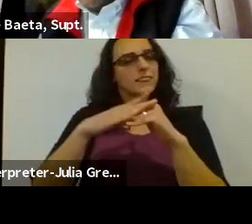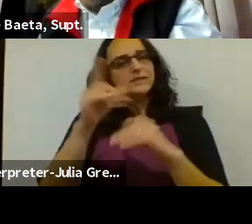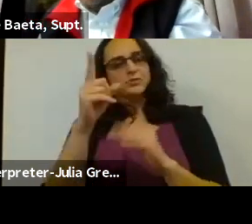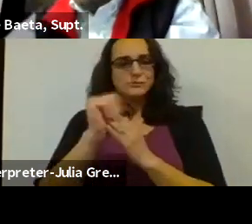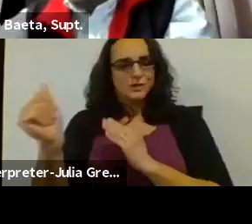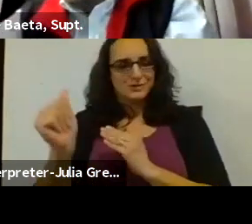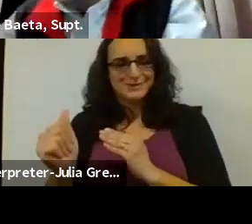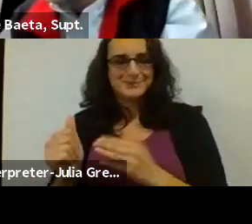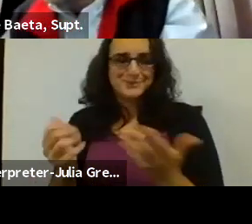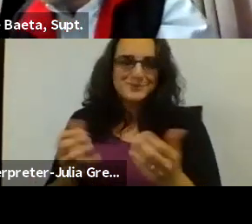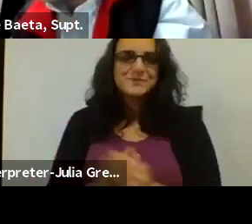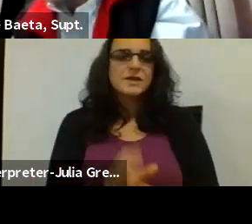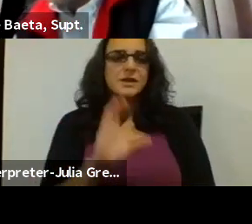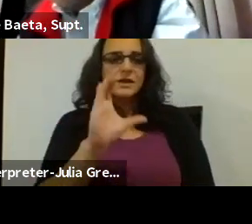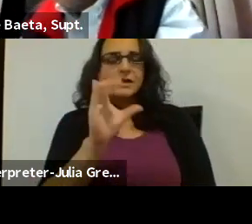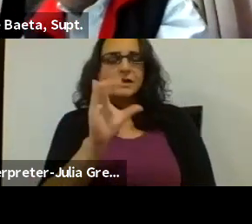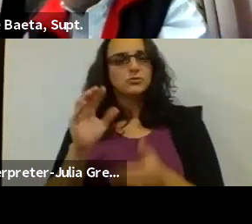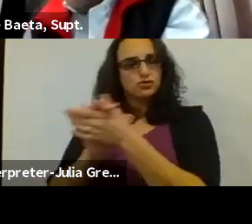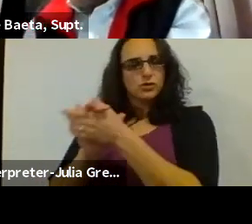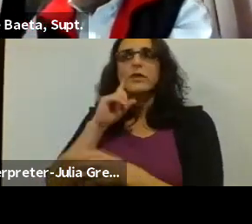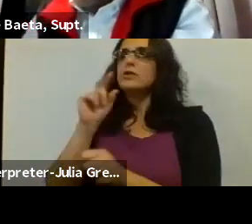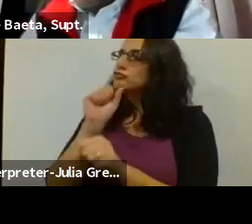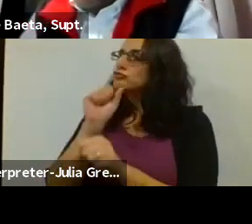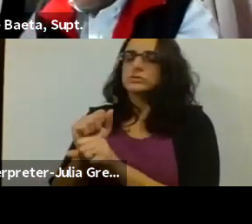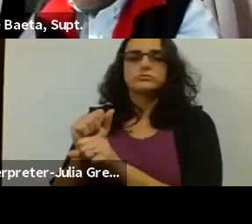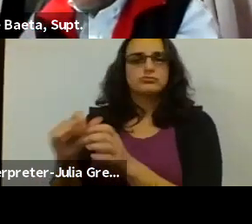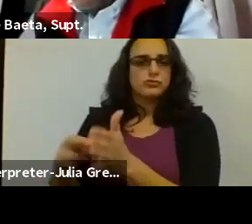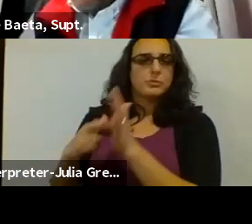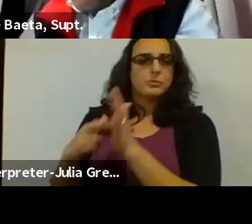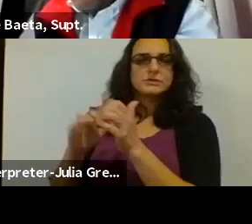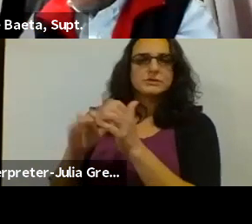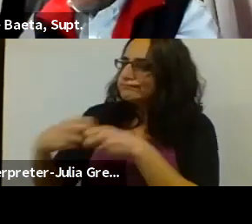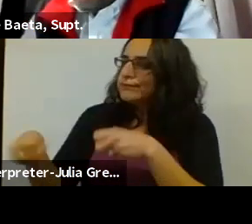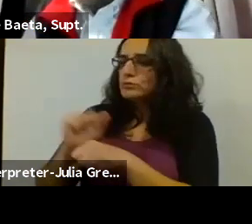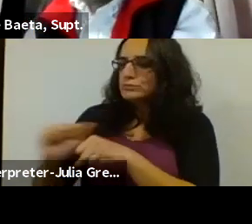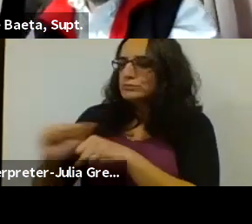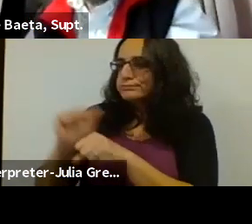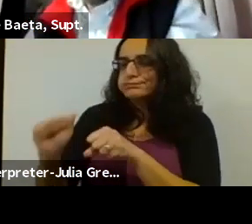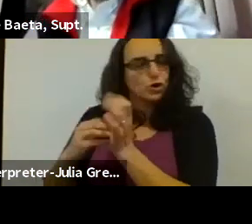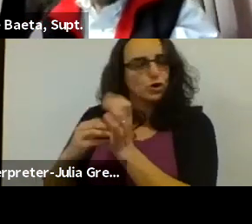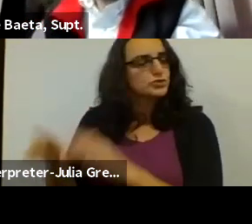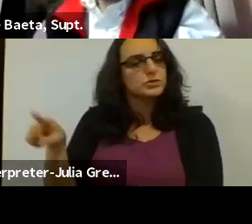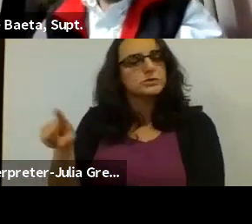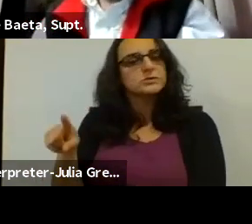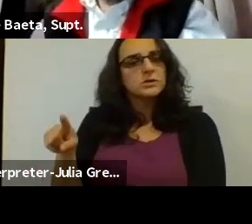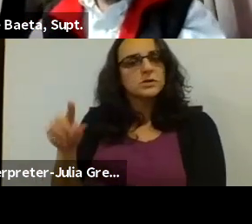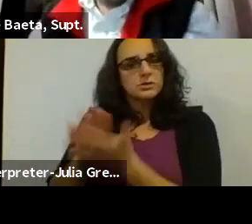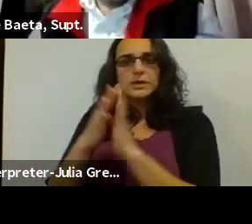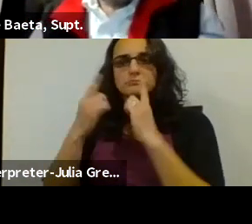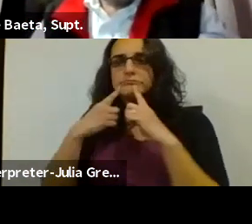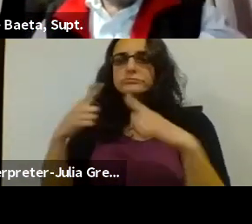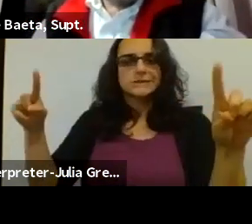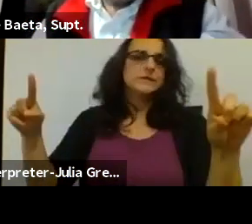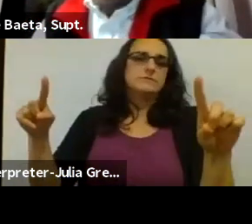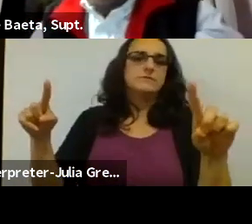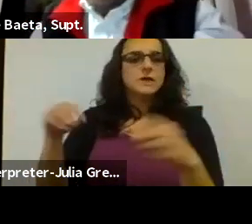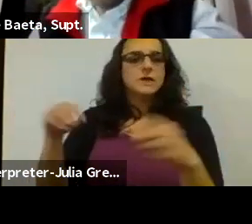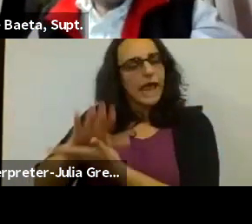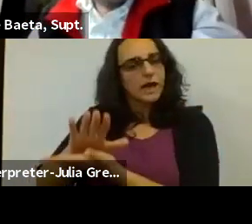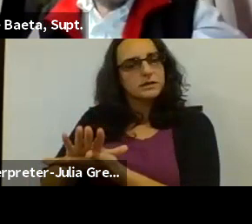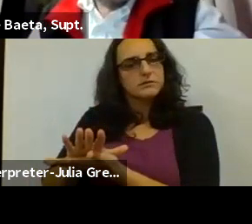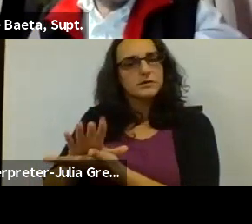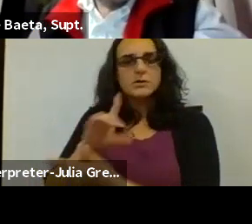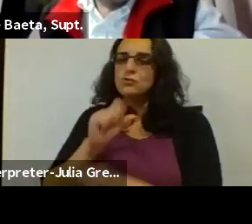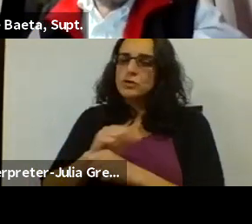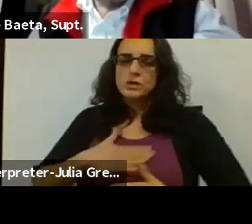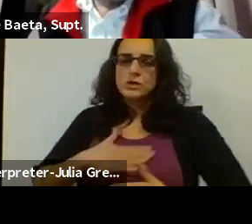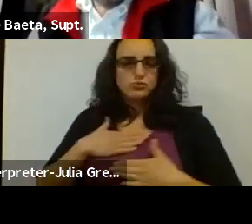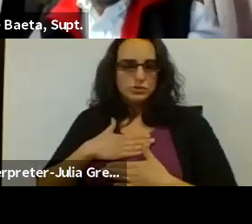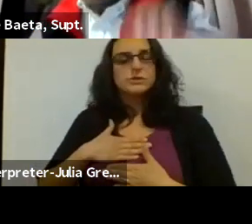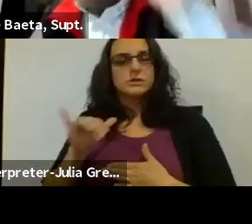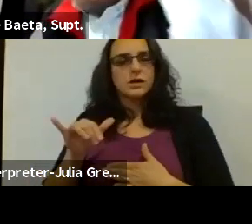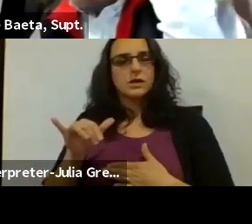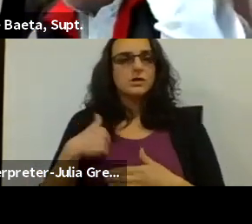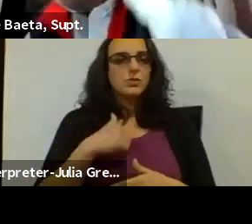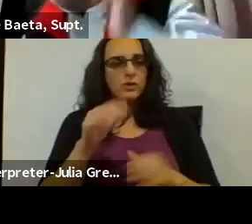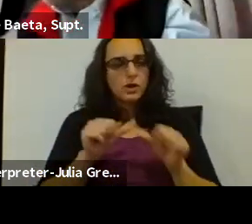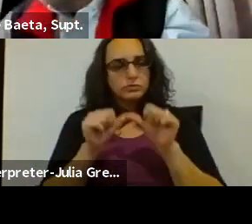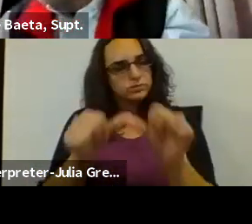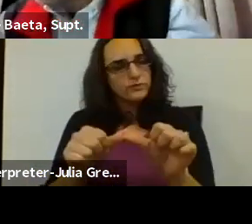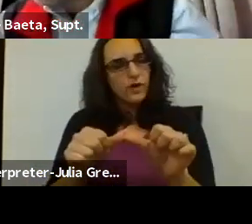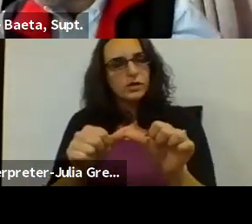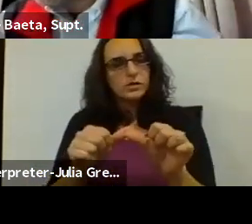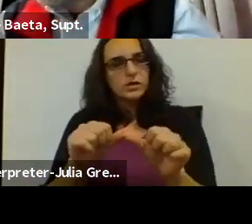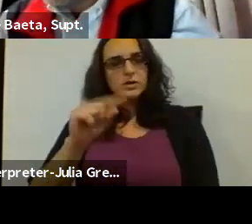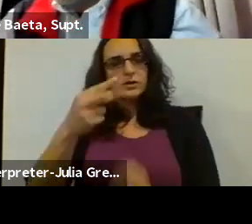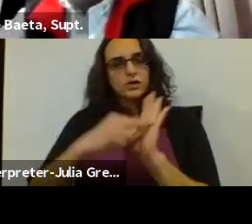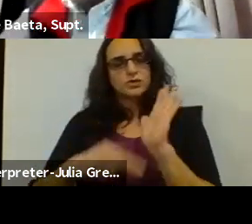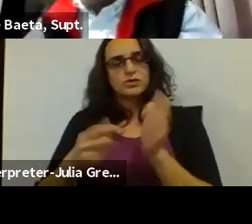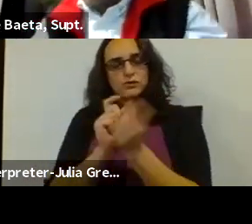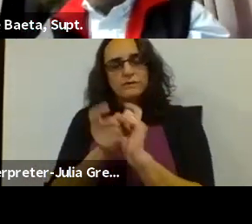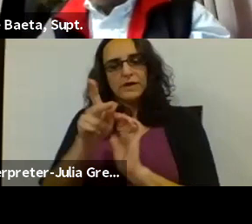Carolyn Gallagher: Well, congratulations. I think it really is representational of how hard our students work to be successful academically and we really appreciate it. So, we will move on the first reading, everybody's policies and Vinny